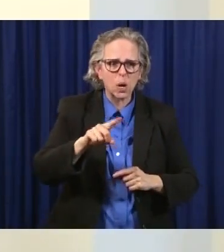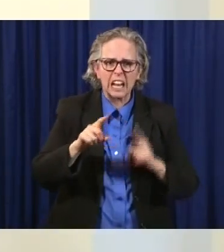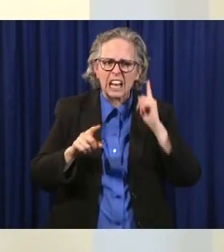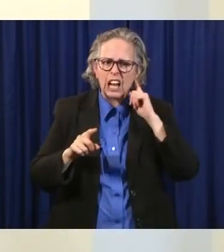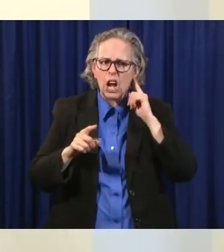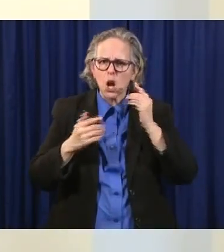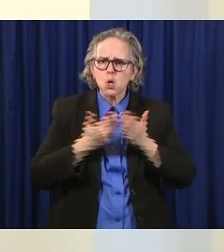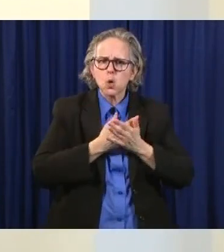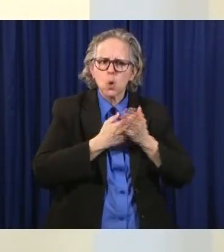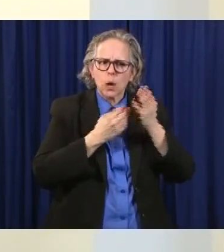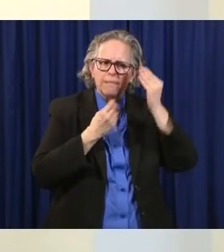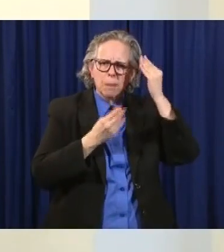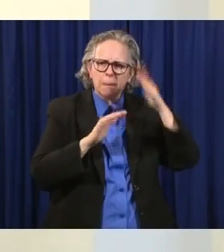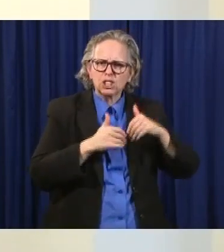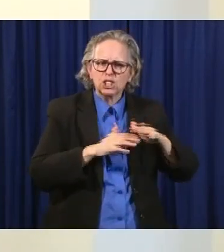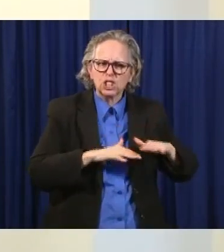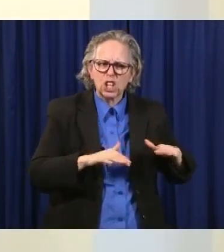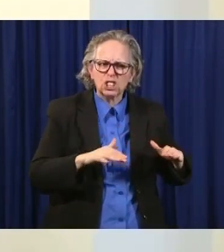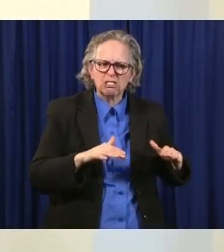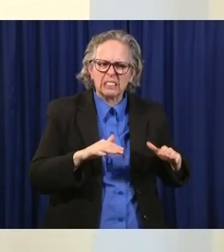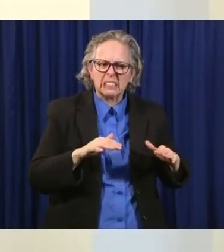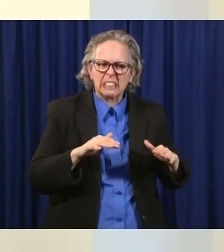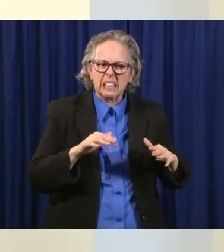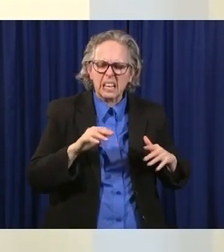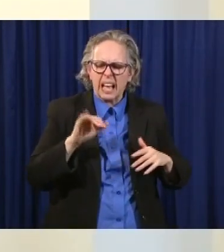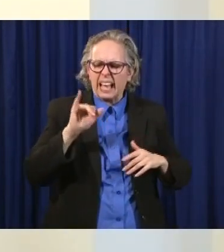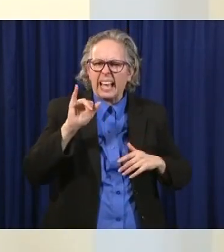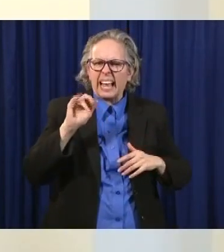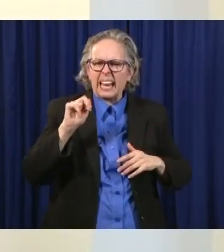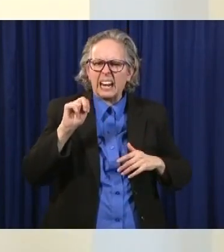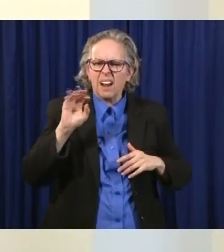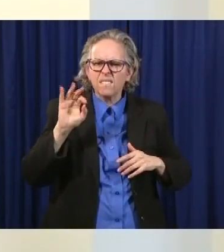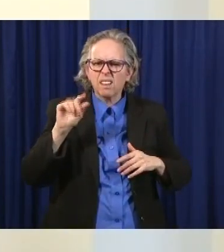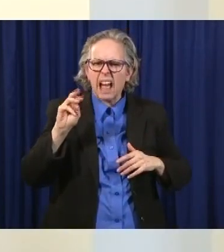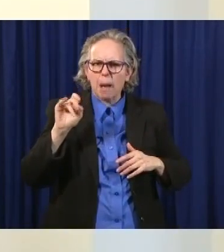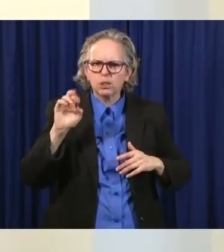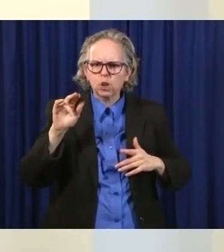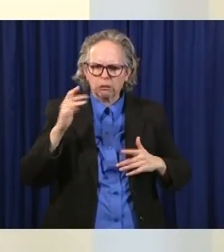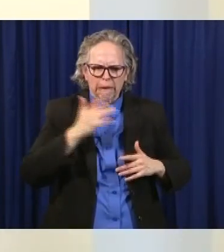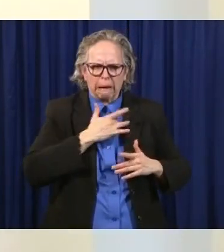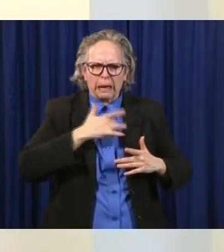JUST TO PEOPLE WHO DIE, BUT TO ALL OF US WE ARE HEARING NEW NEWS ABOUT CHILDREN, AND INFLAMMATORY HEART DISEASE.